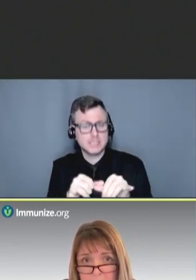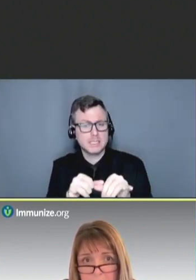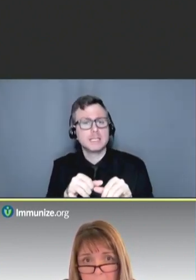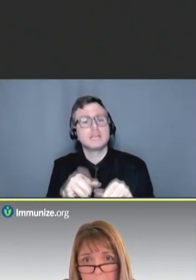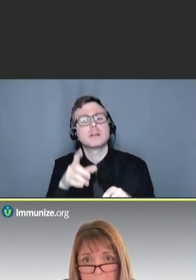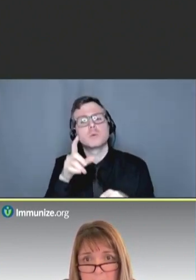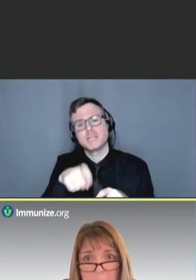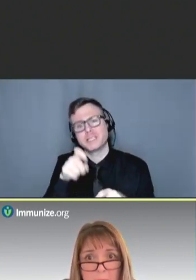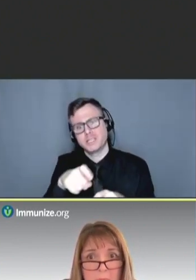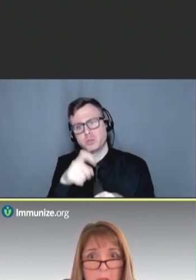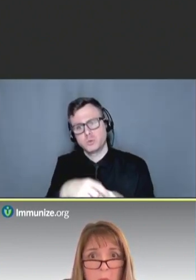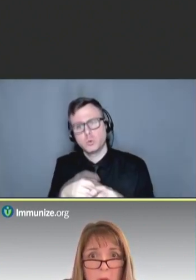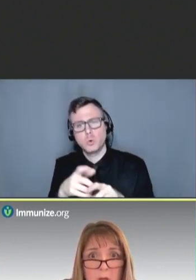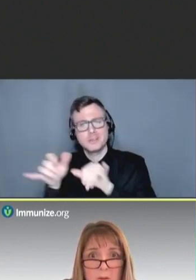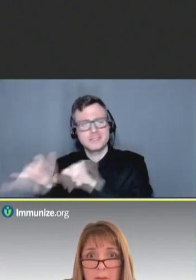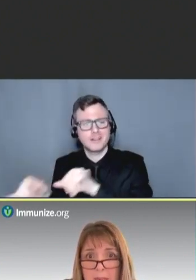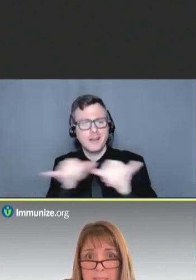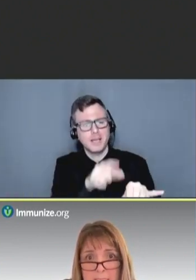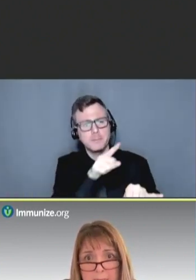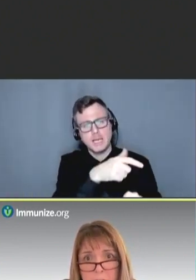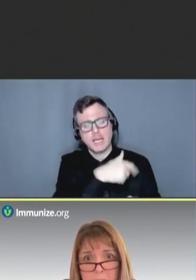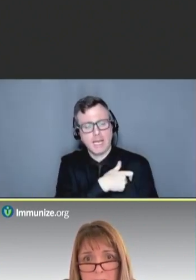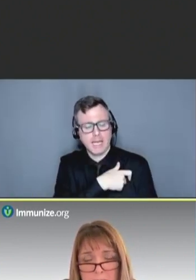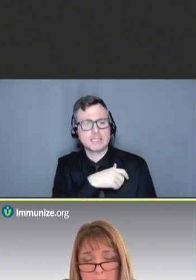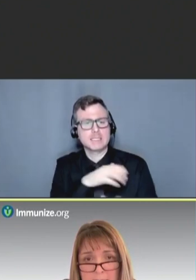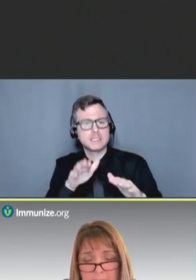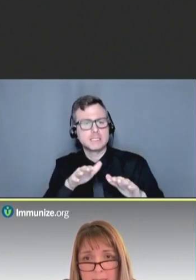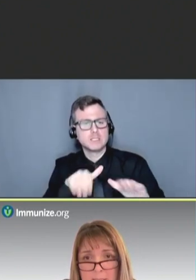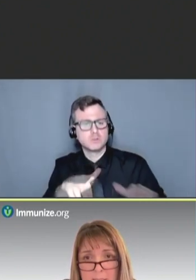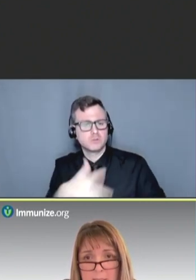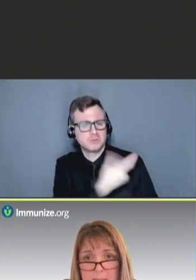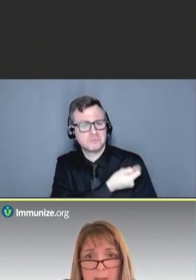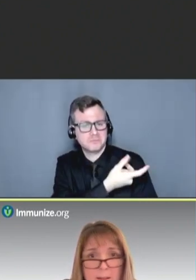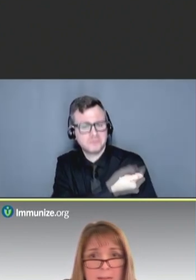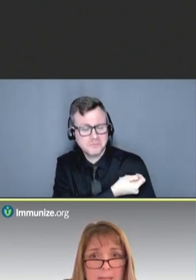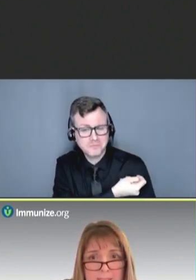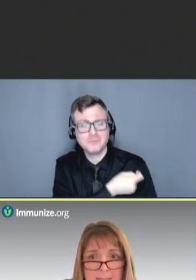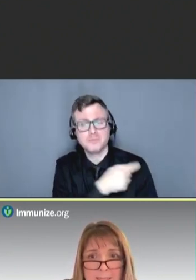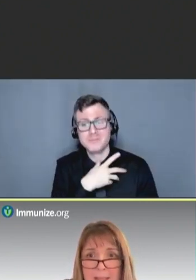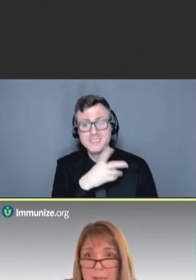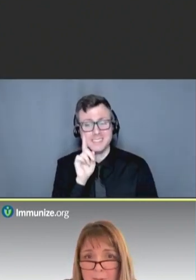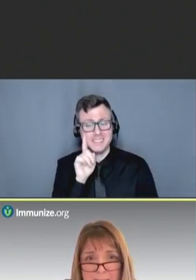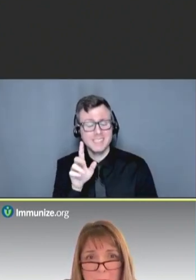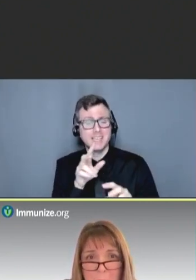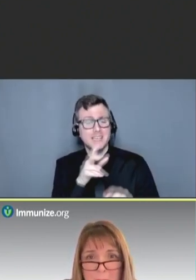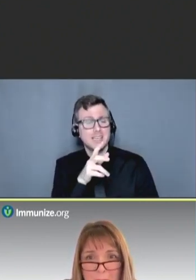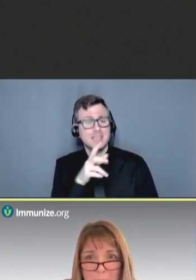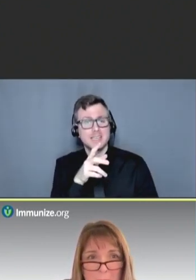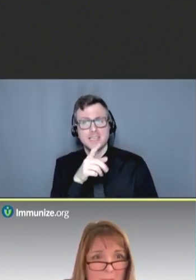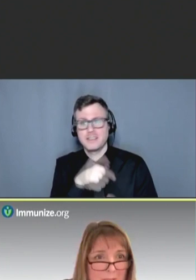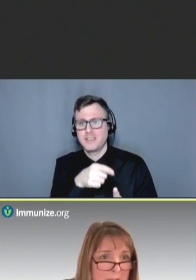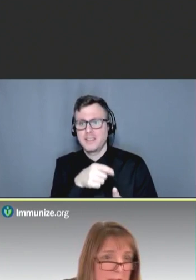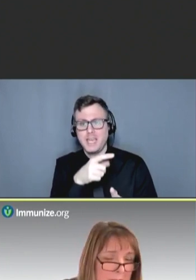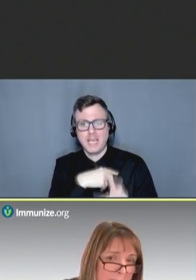in many ways, where vaccination status is assessed to every single clinical encounter.